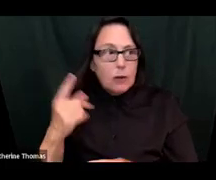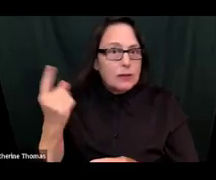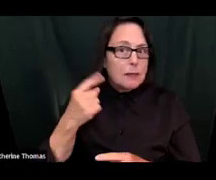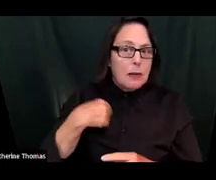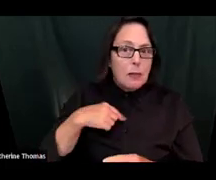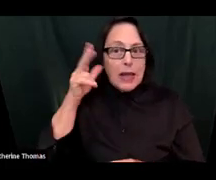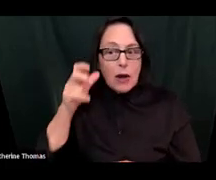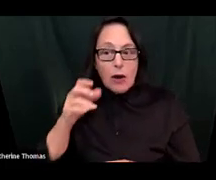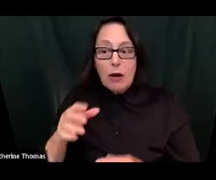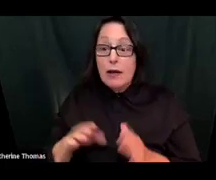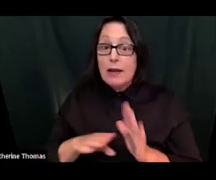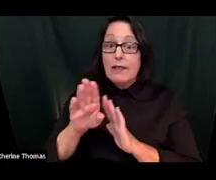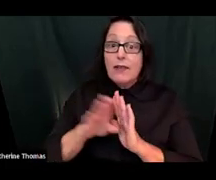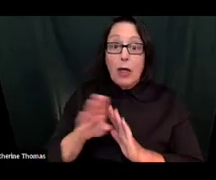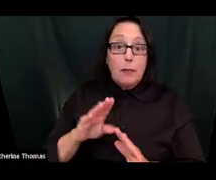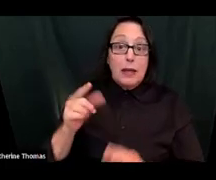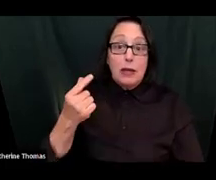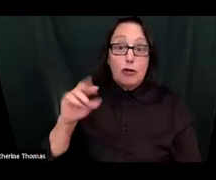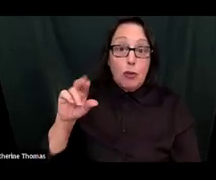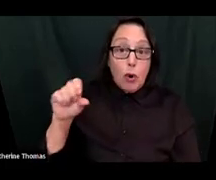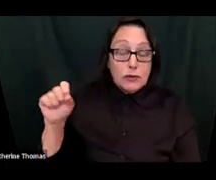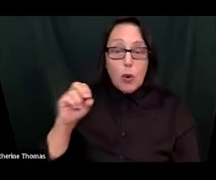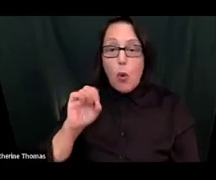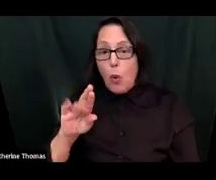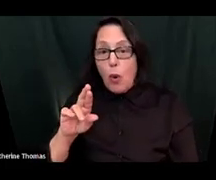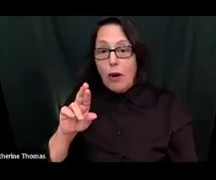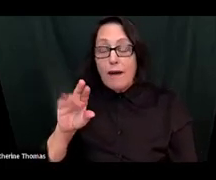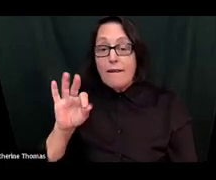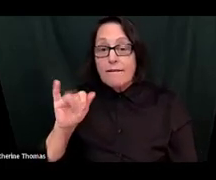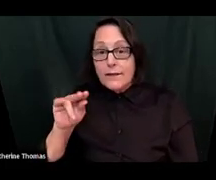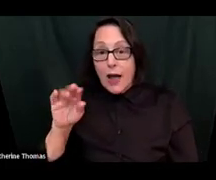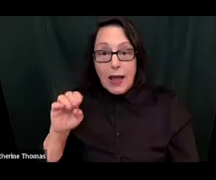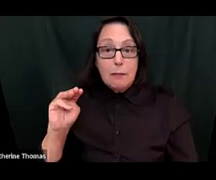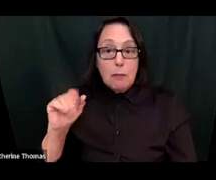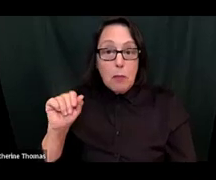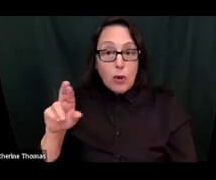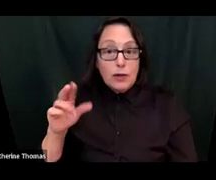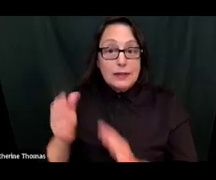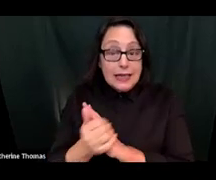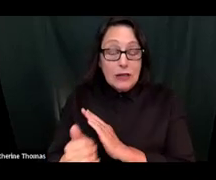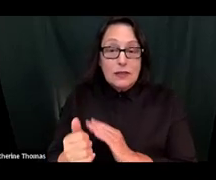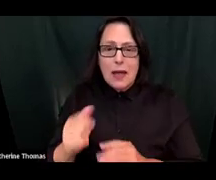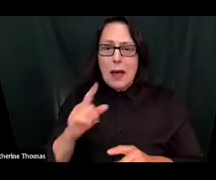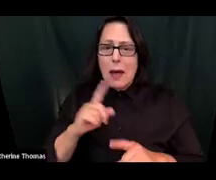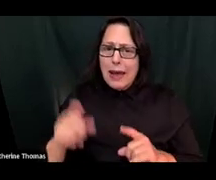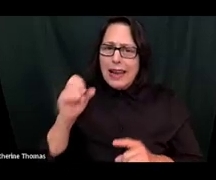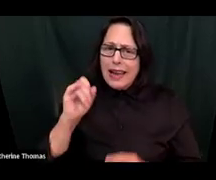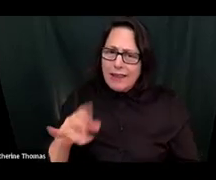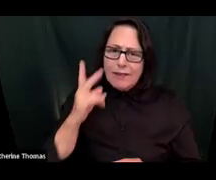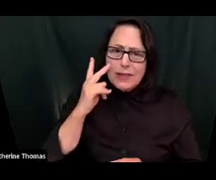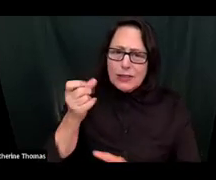maybe our gross motor skills or our fine motor skills. But if vision and hearing are impacted,